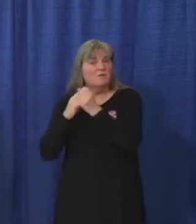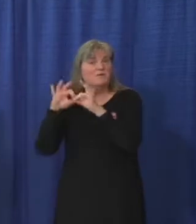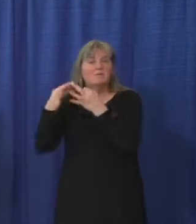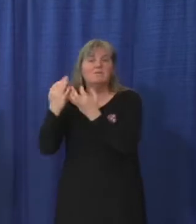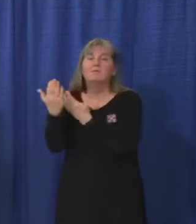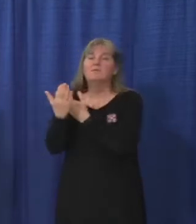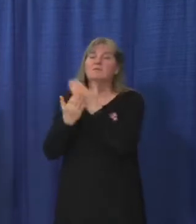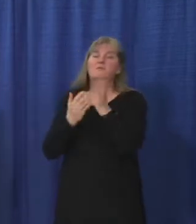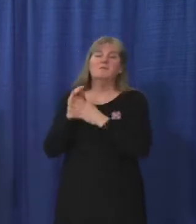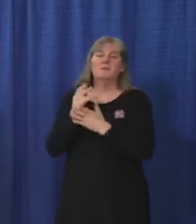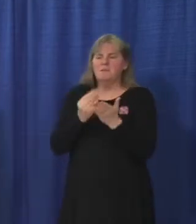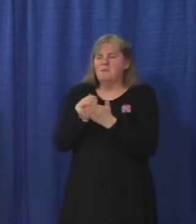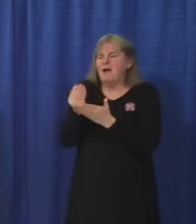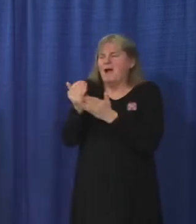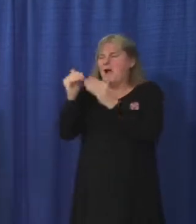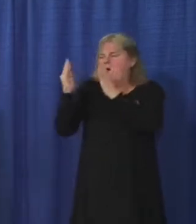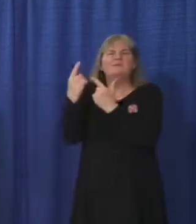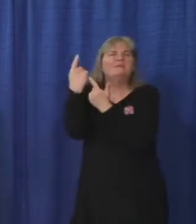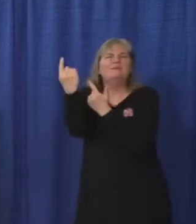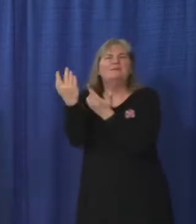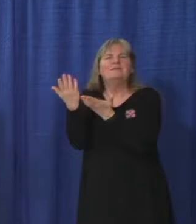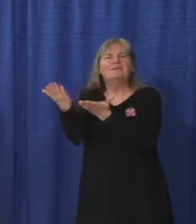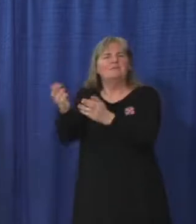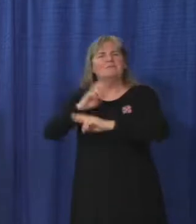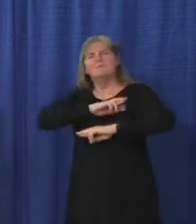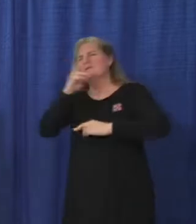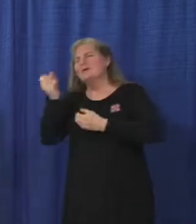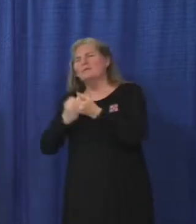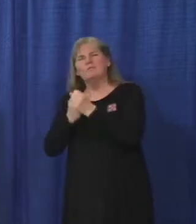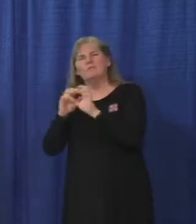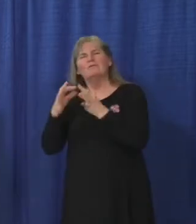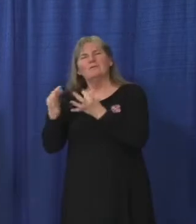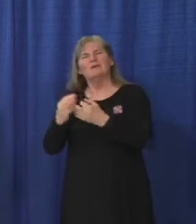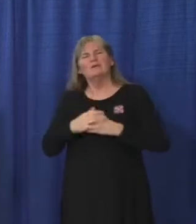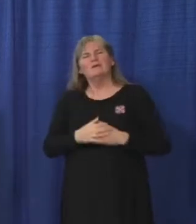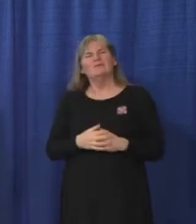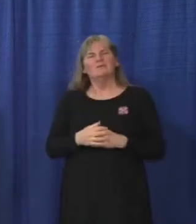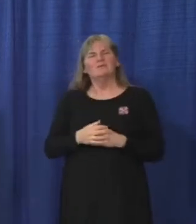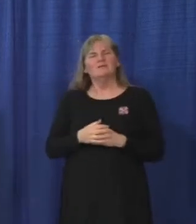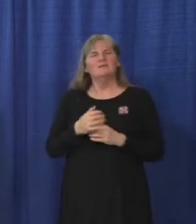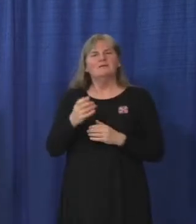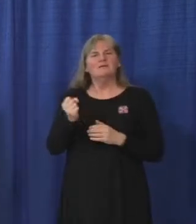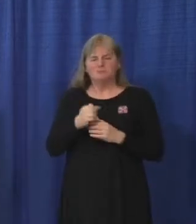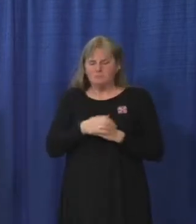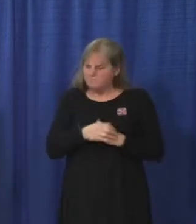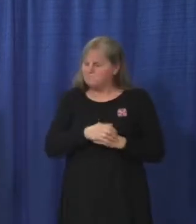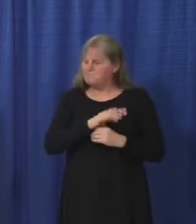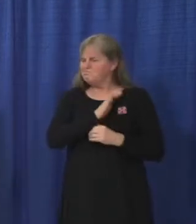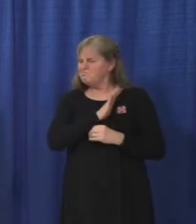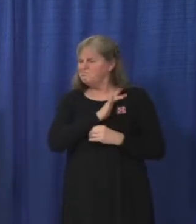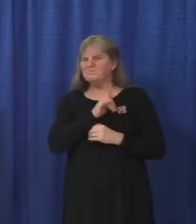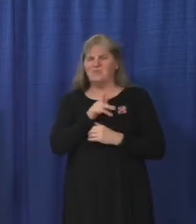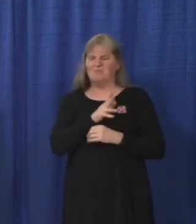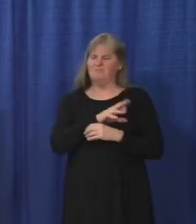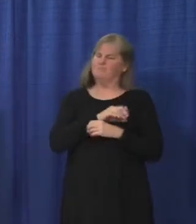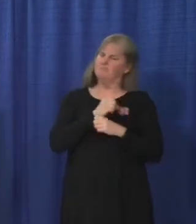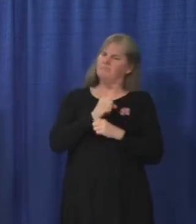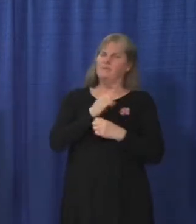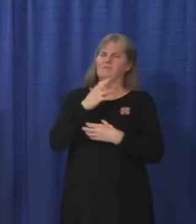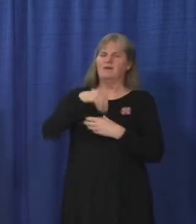these amazing opportunities that come with that. Again, at such a foundational piece, next is dropped. Building upon a foundation of